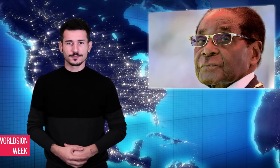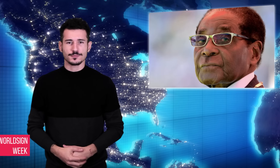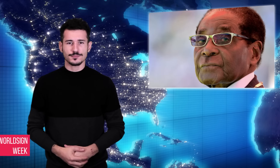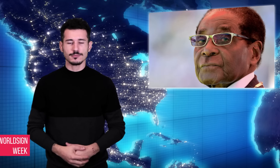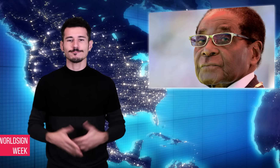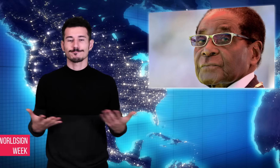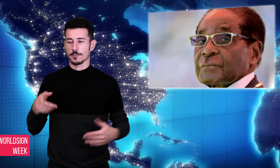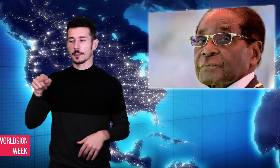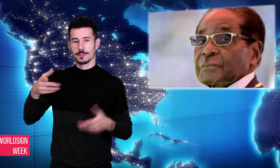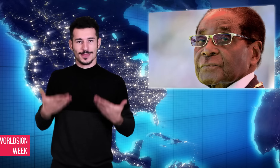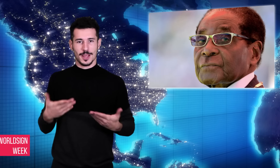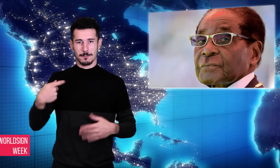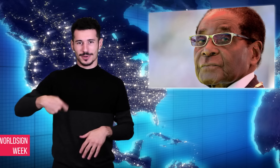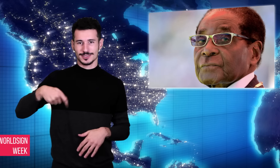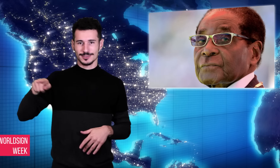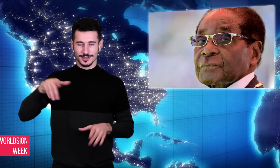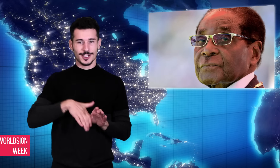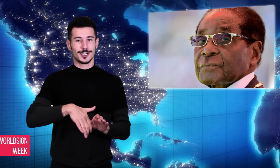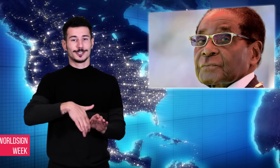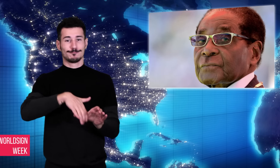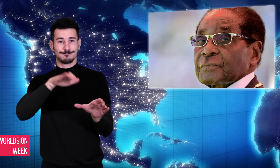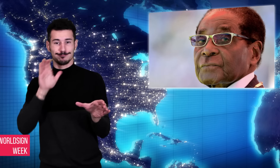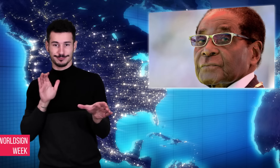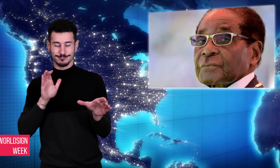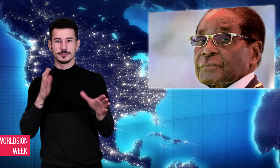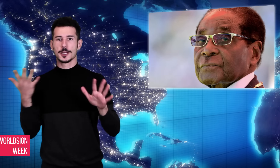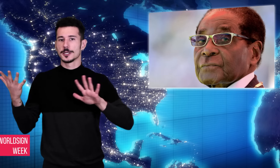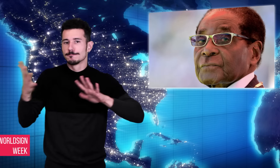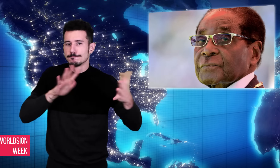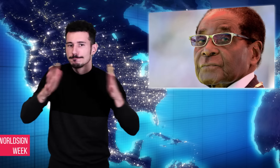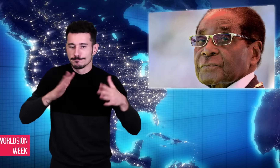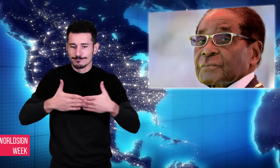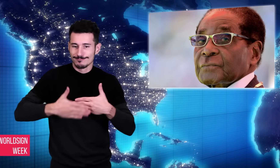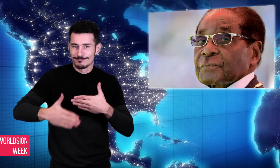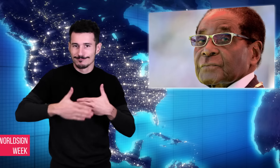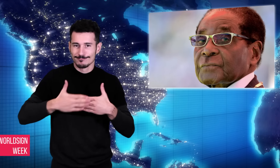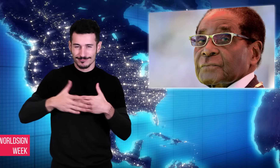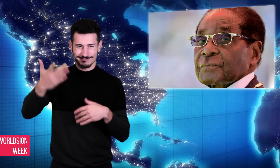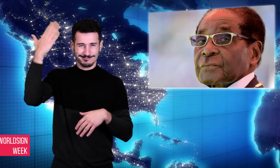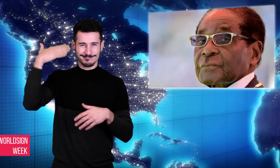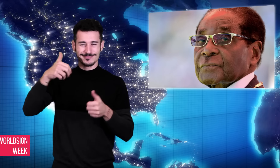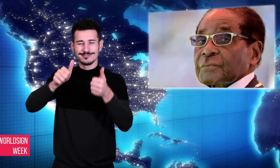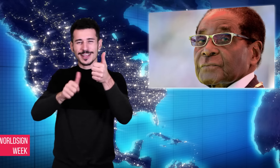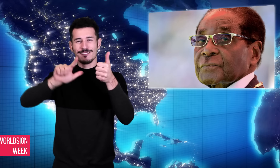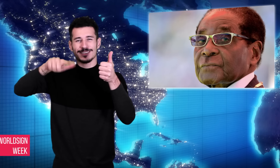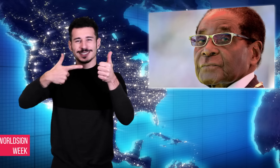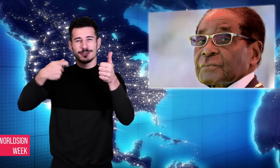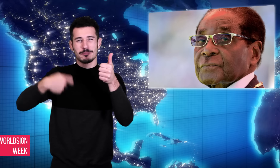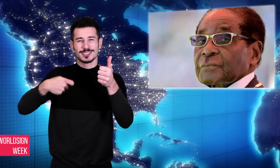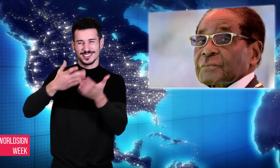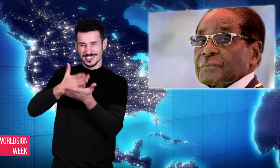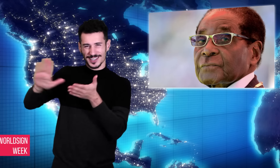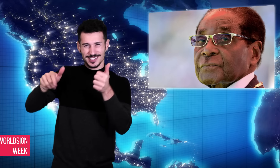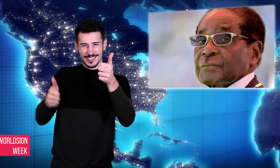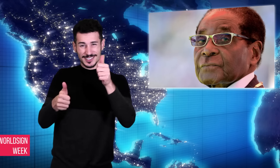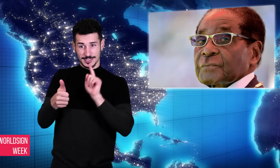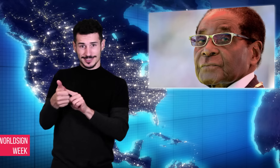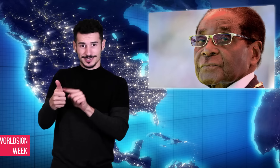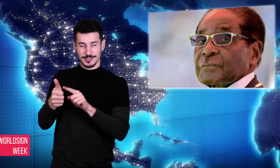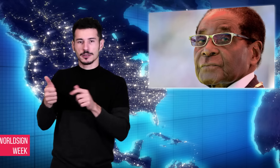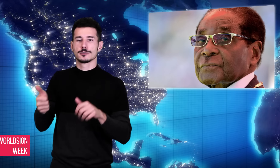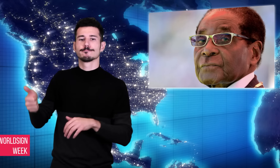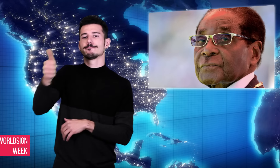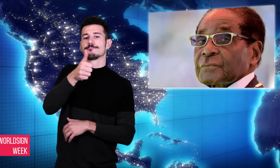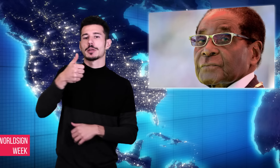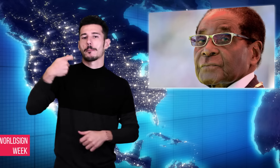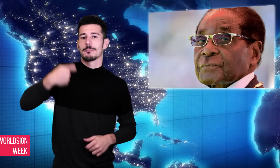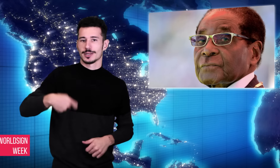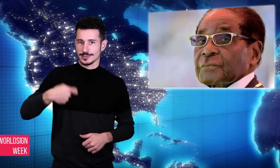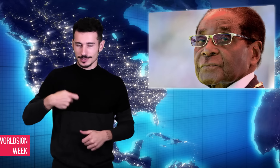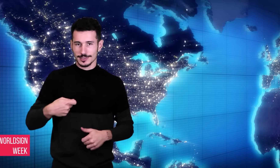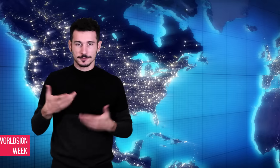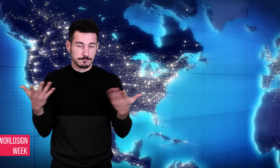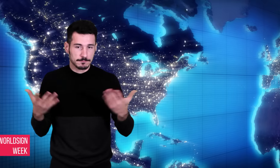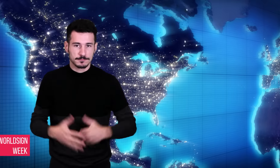is now expected to lead the country.